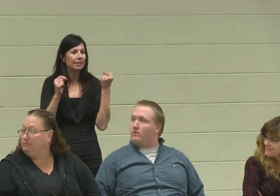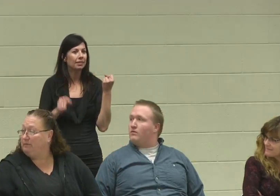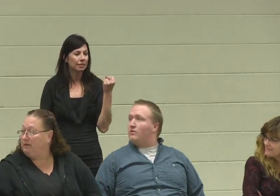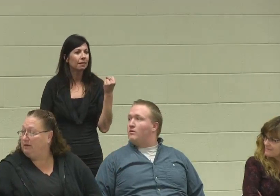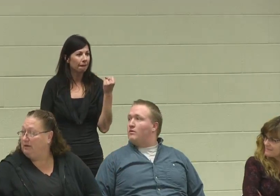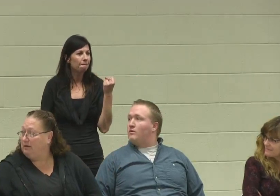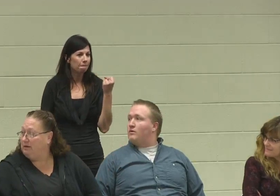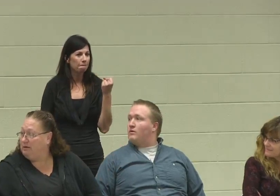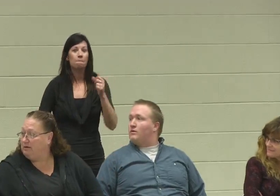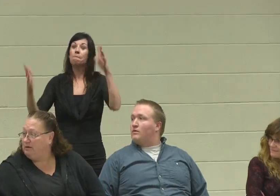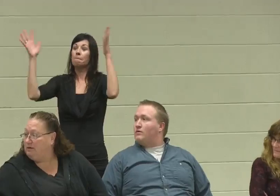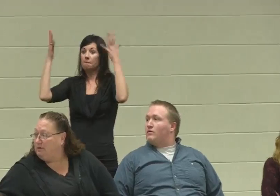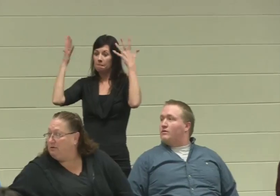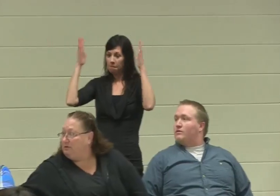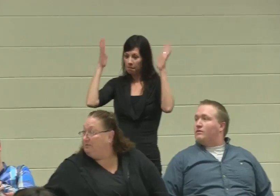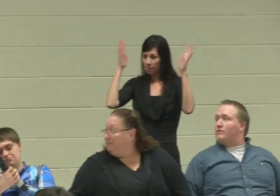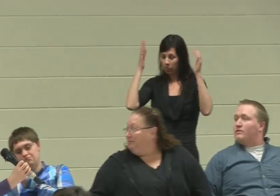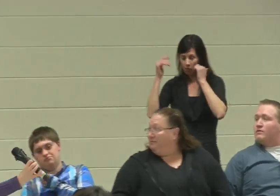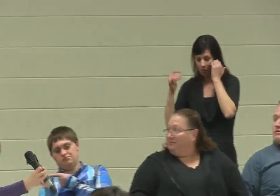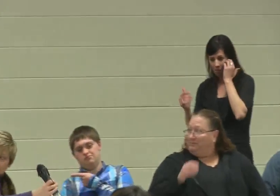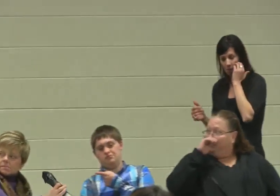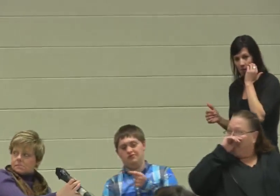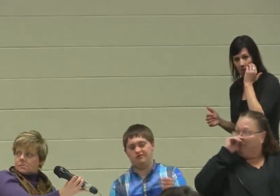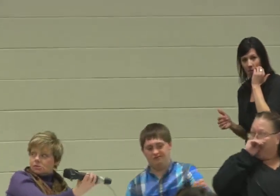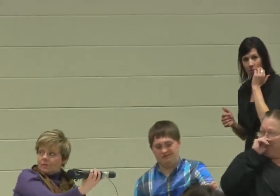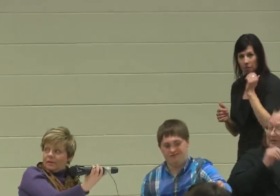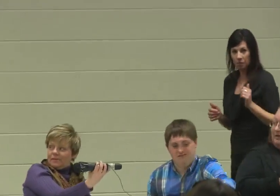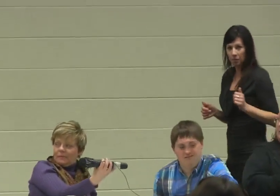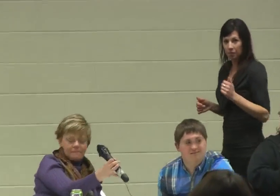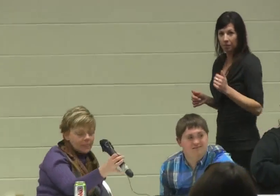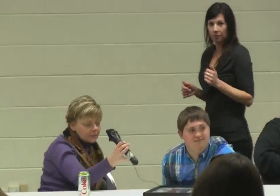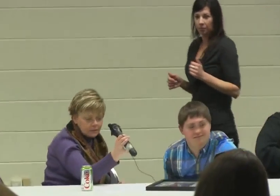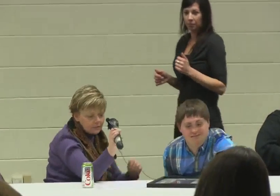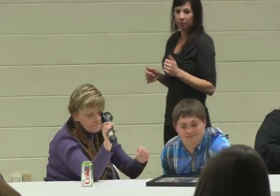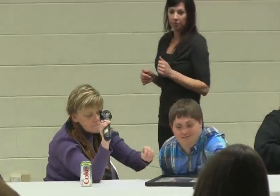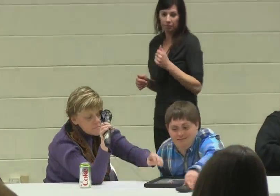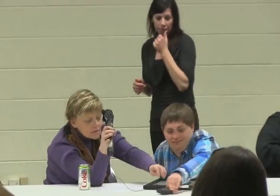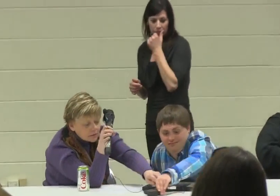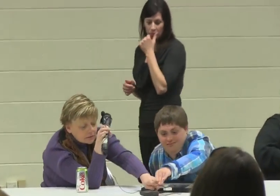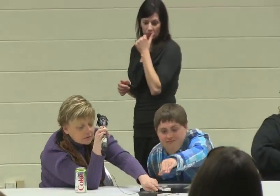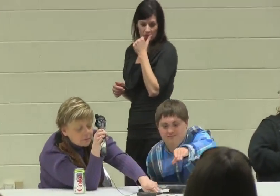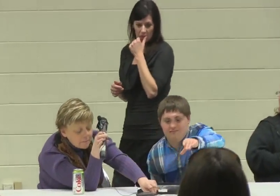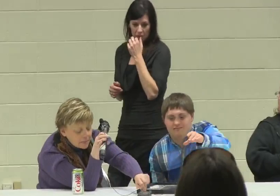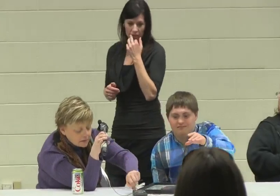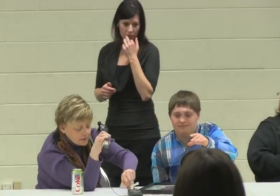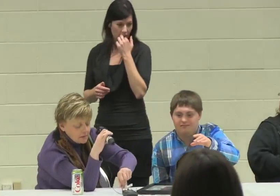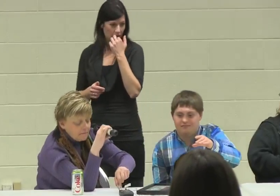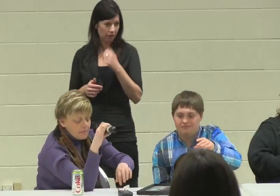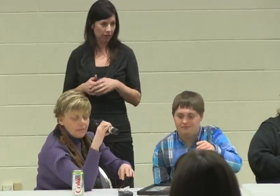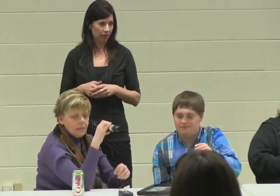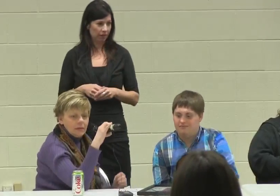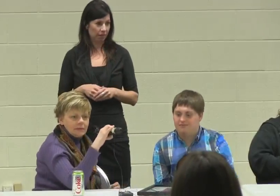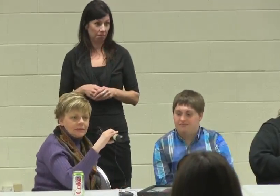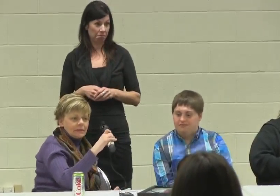[Clapping ]